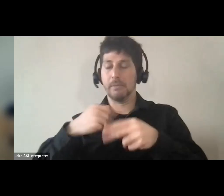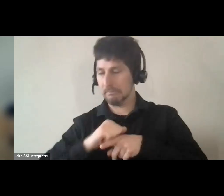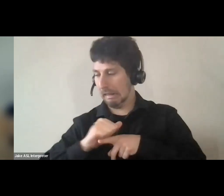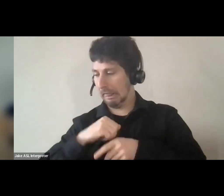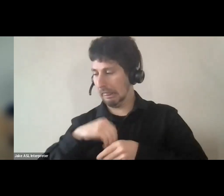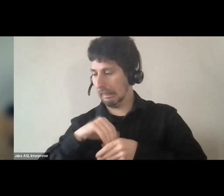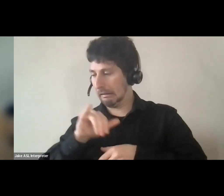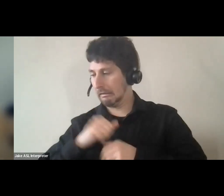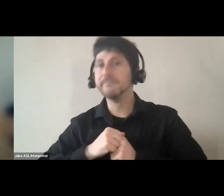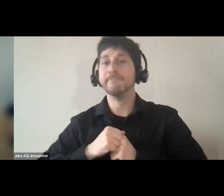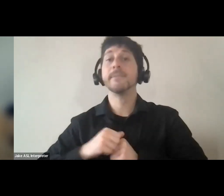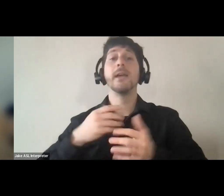No matter what, we definitely welcome you. Sorry I messed up the name.